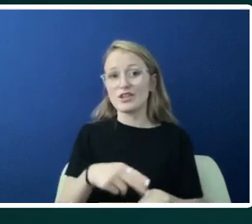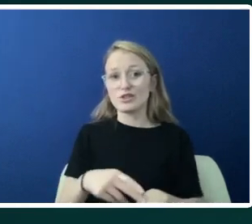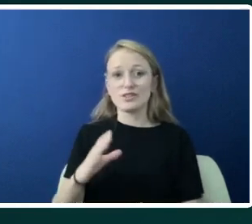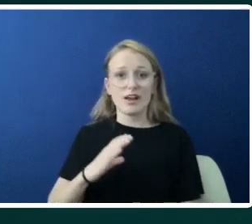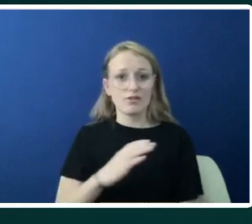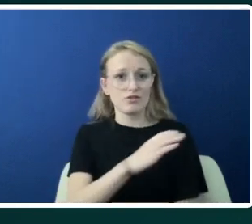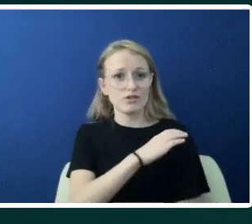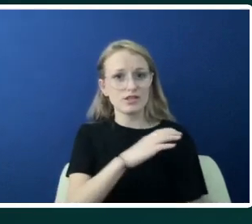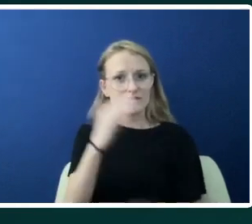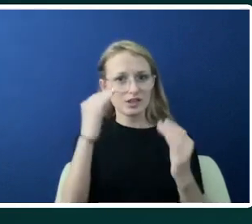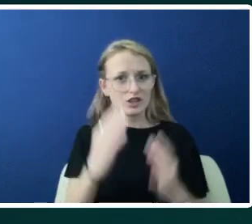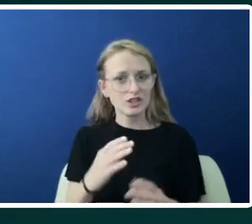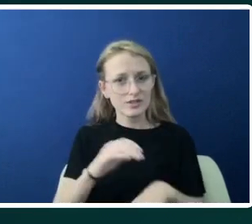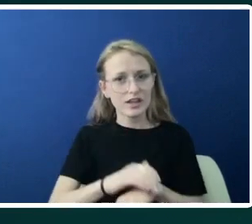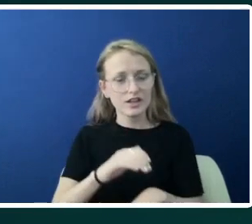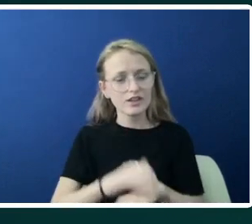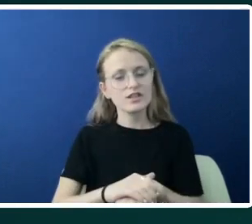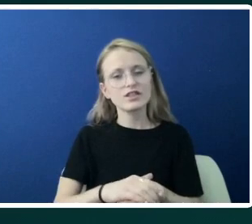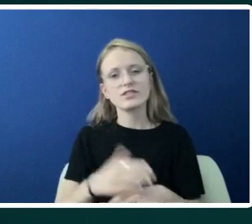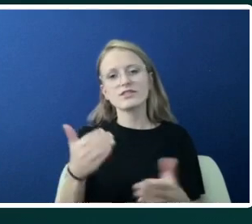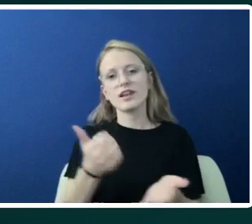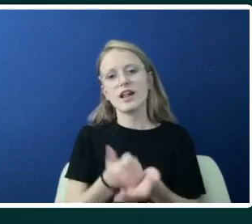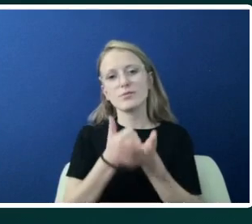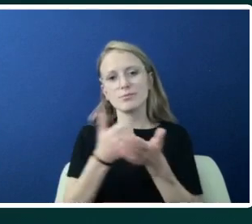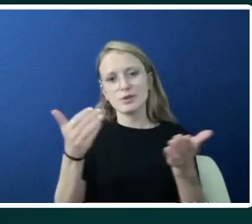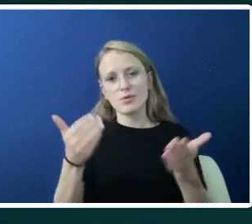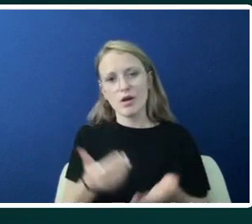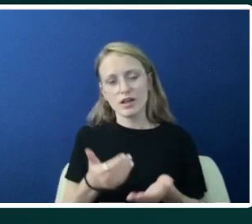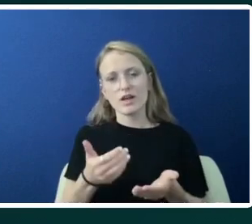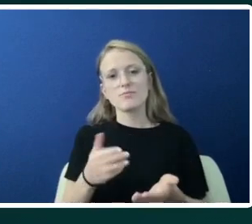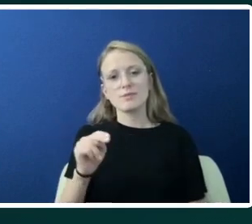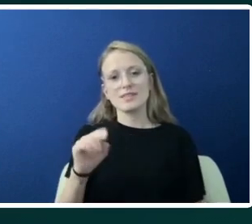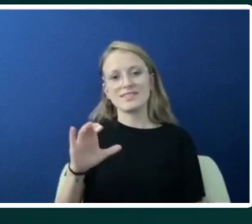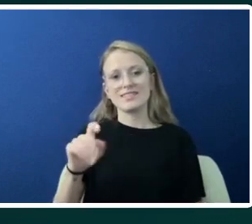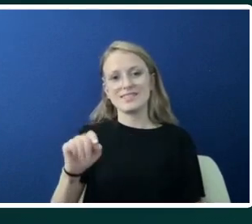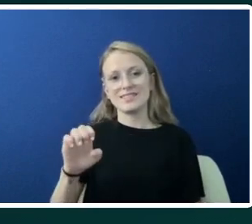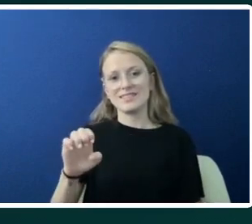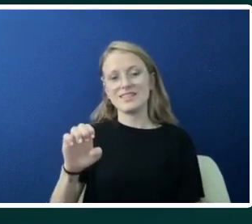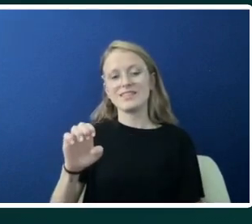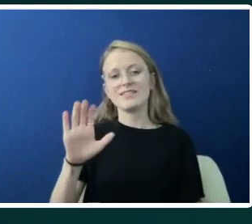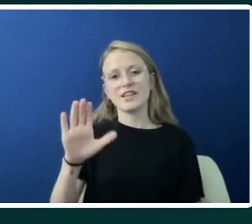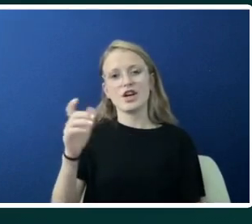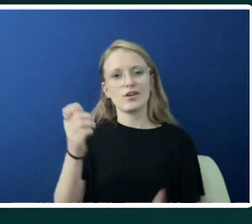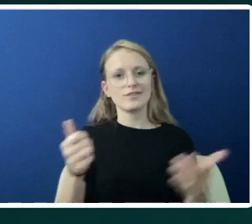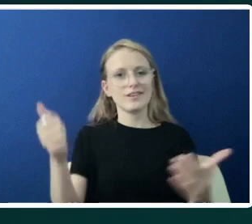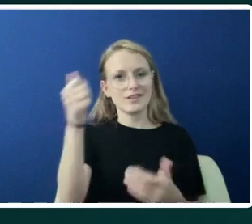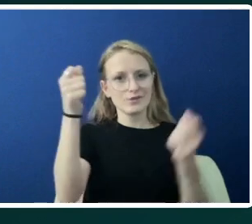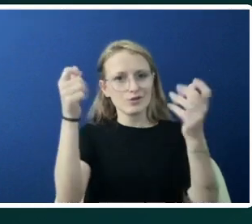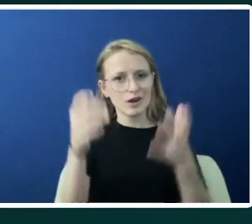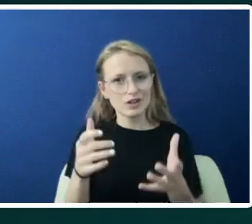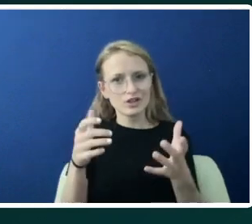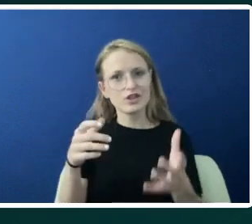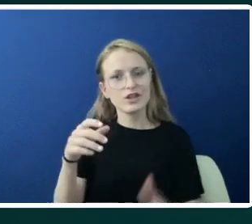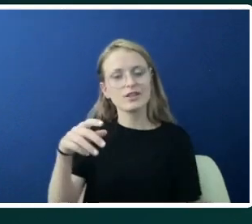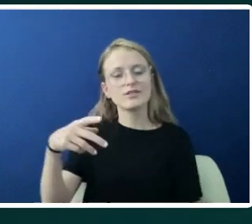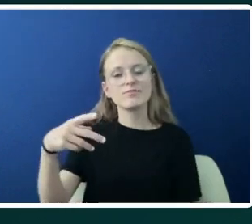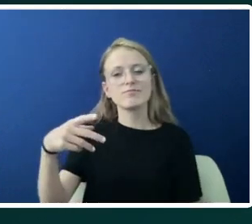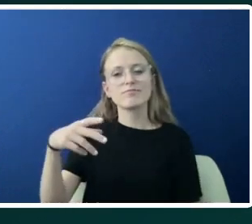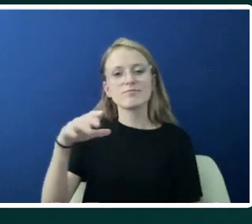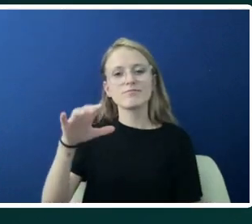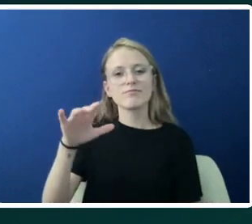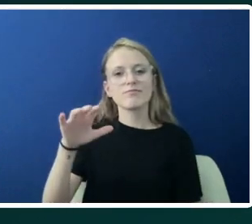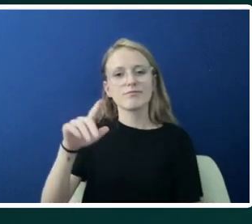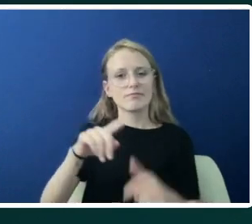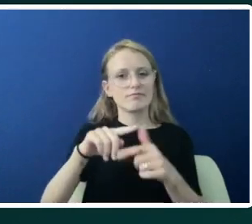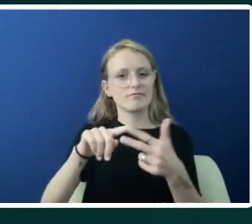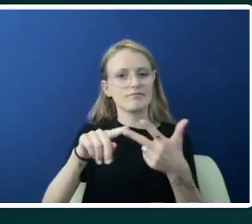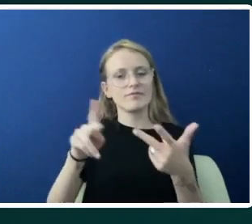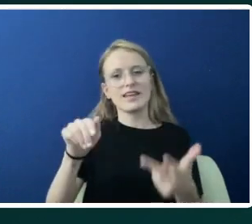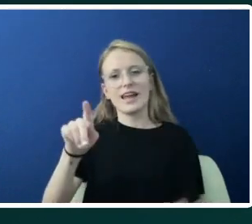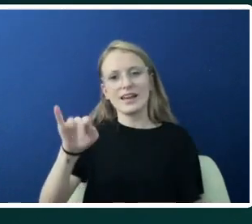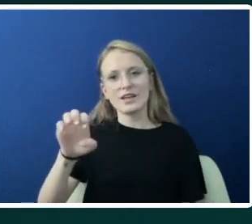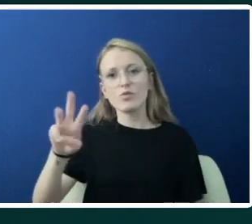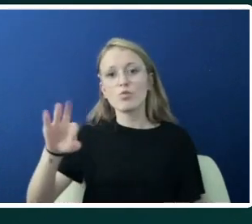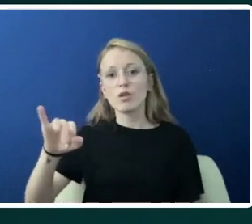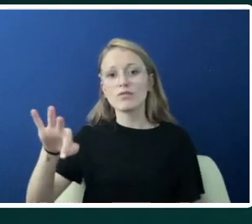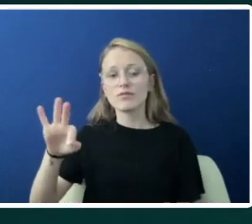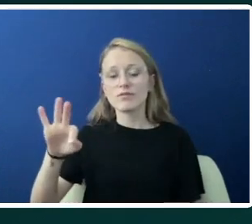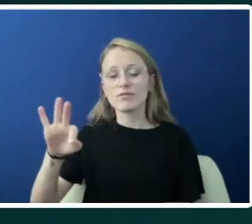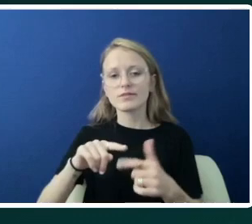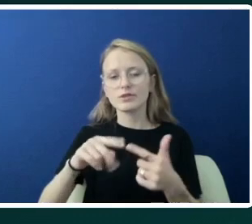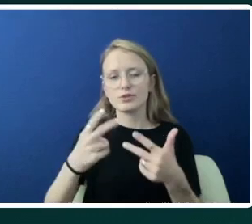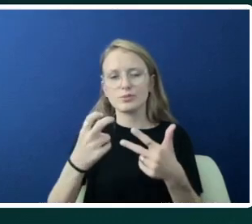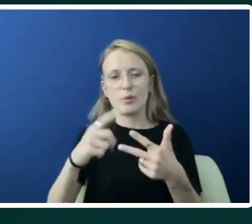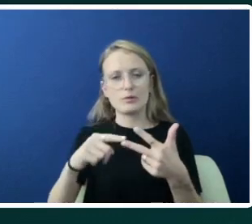NCTE's executive director, Emily Kirkpatrick, who is joined by Nicole Mirra and Dr. Katie Wolff.